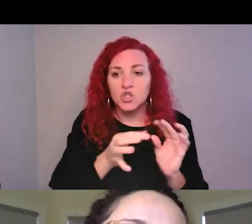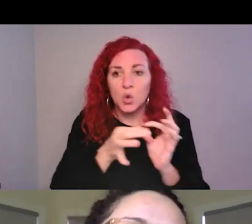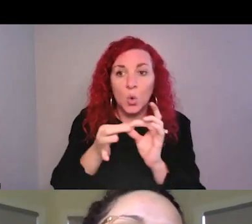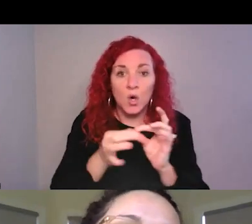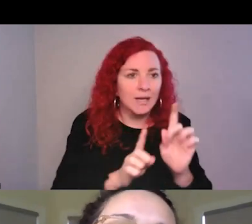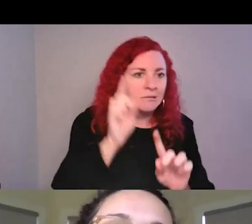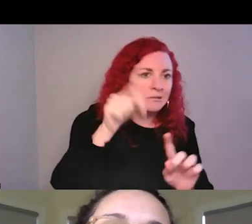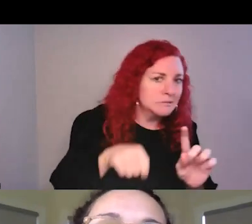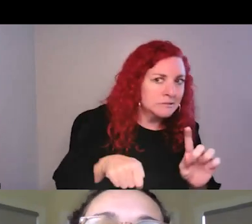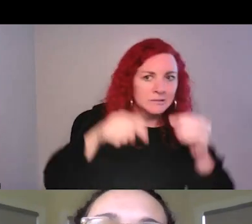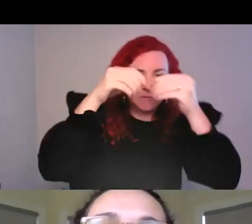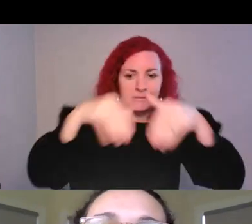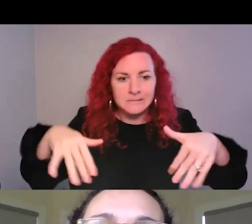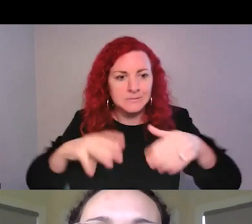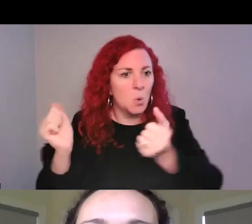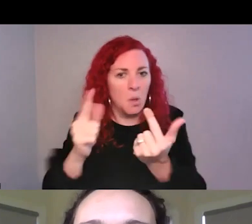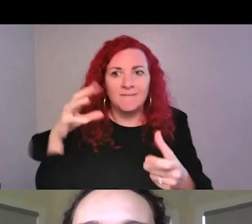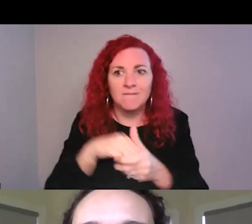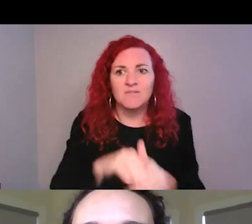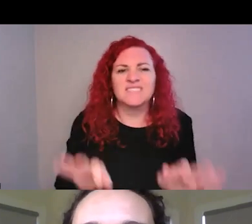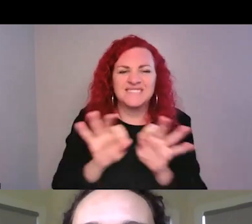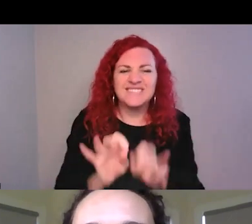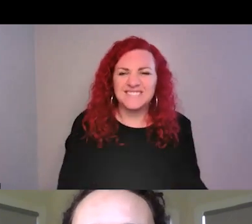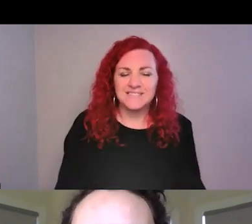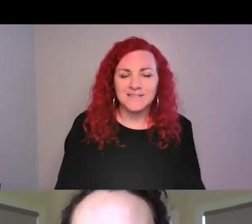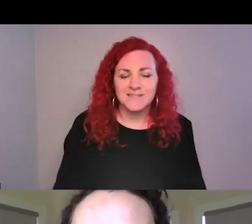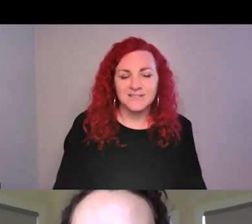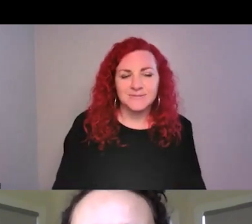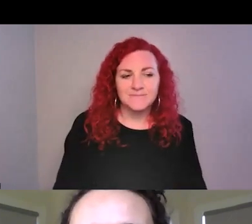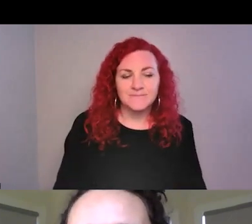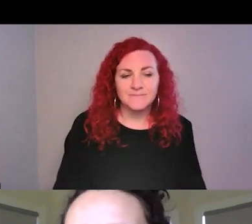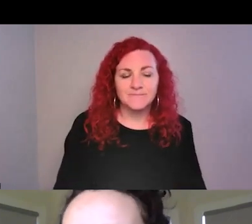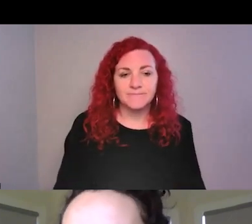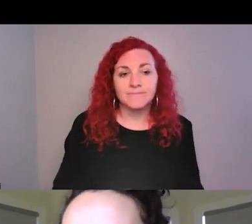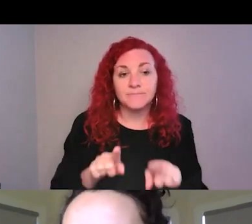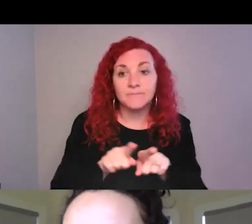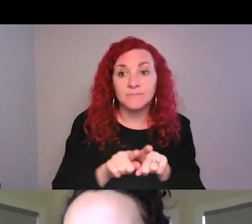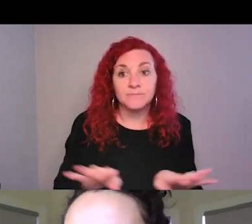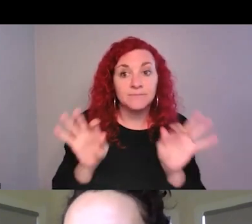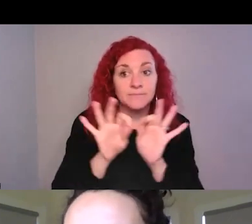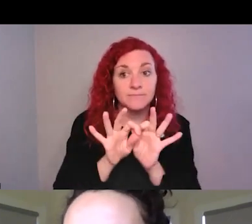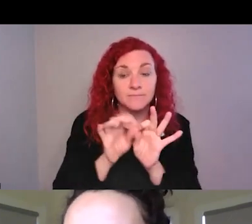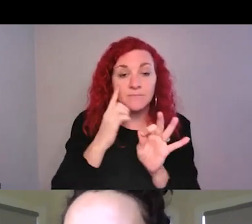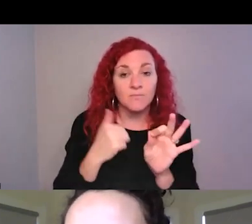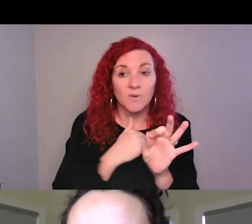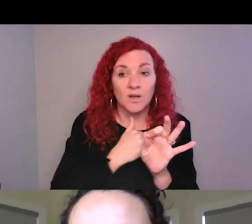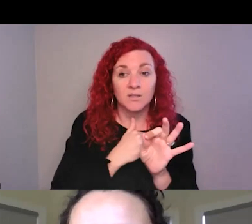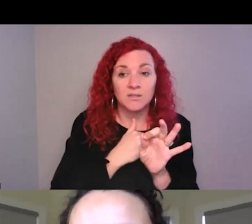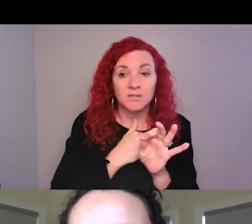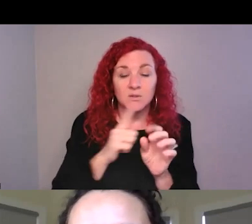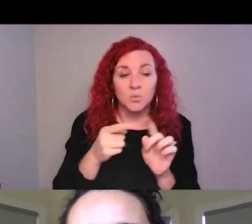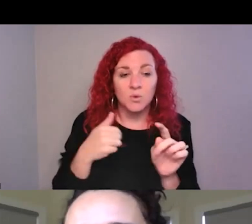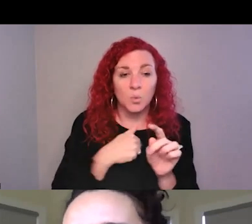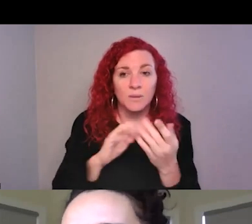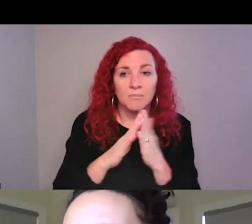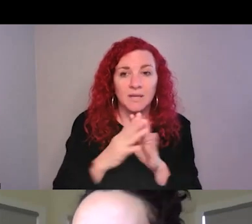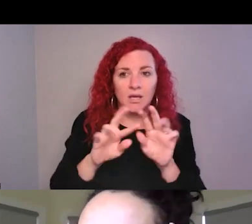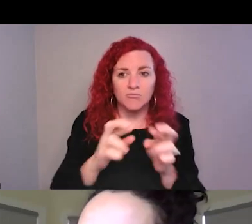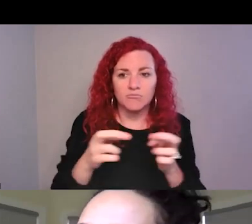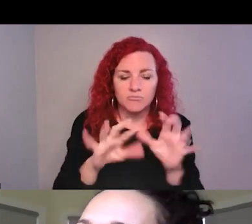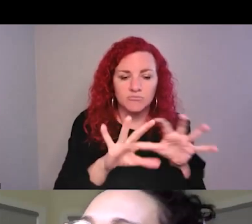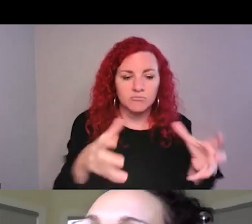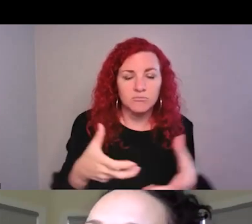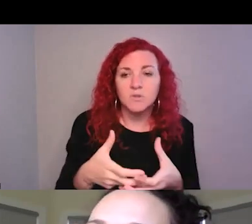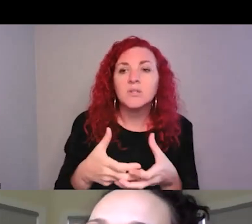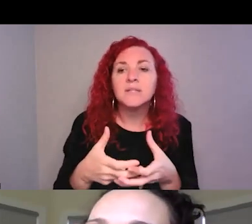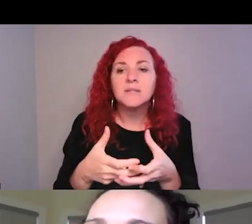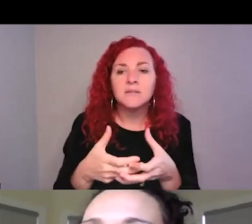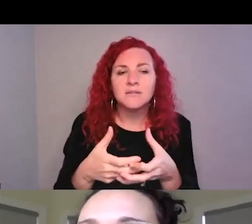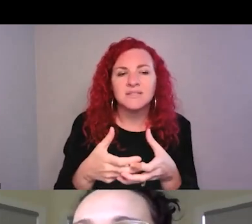THE OTHER THING THAT IS IMPORTANT FOR US IS LEAST POLICE RESPONSE